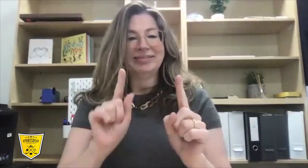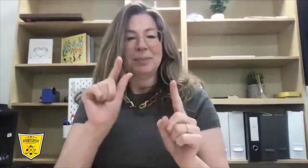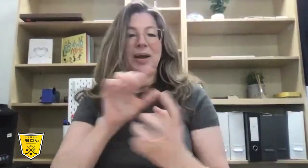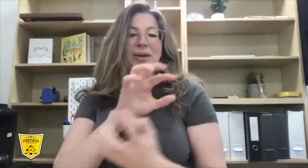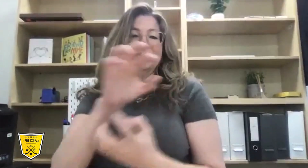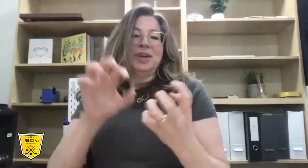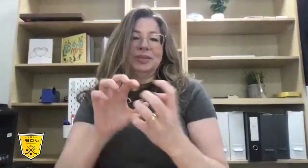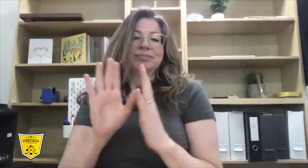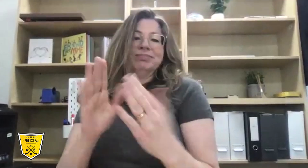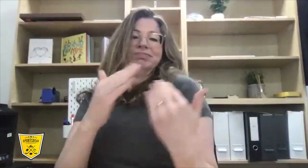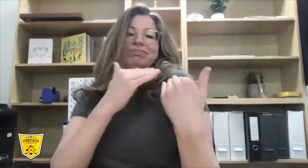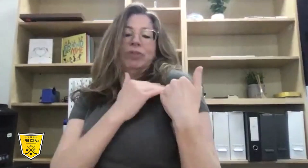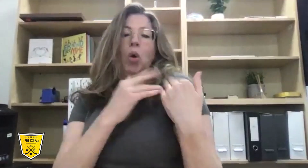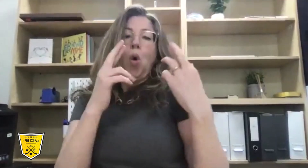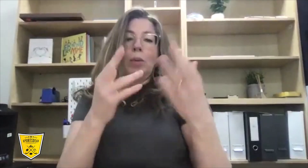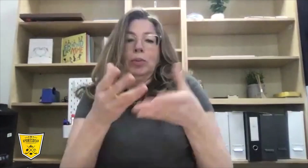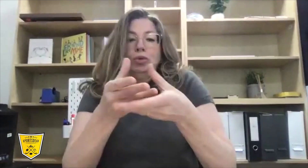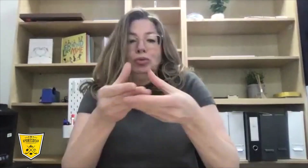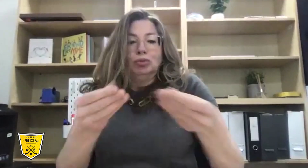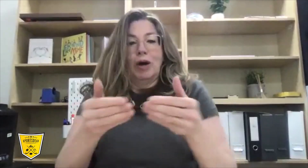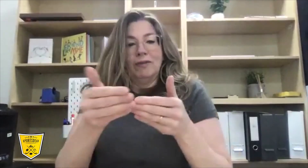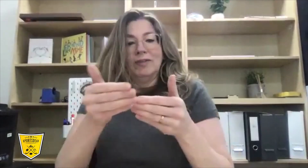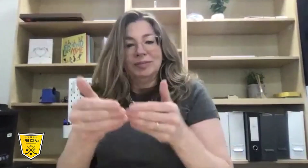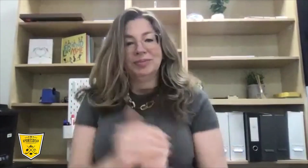We hope to clear this confusion shortly.